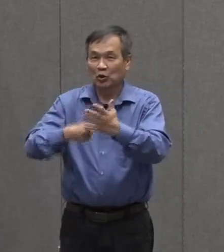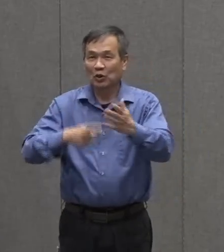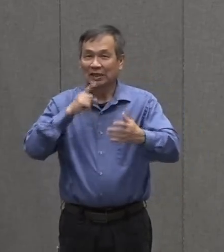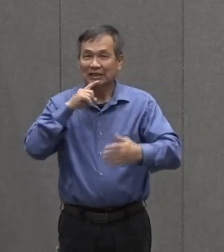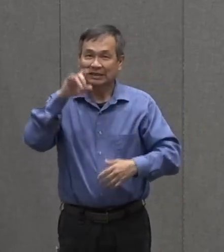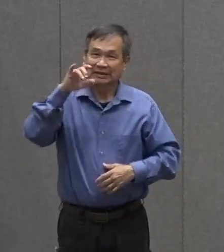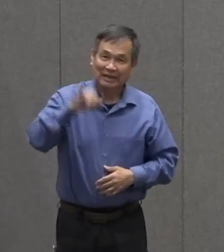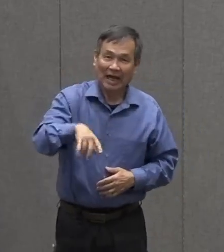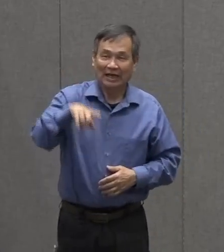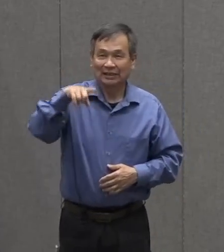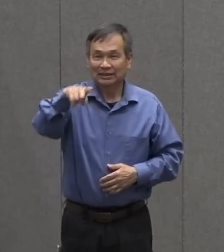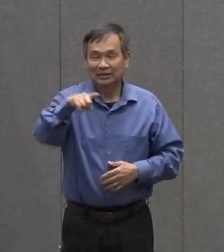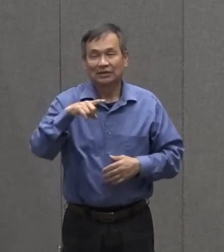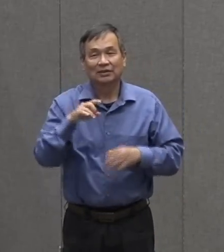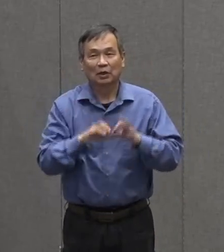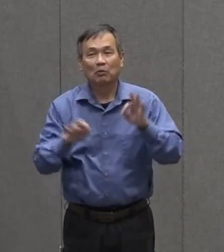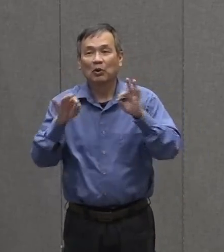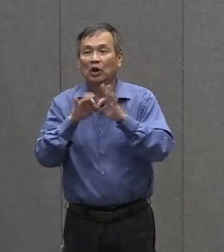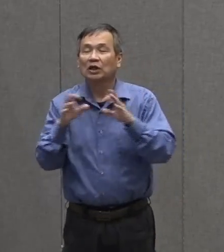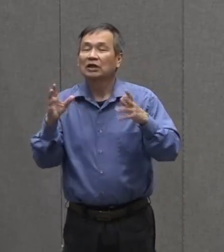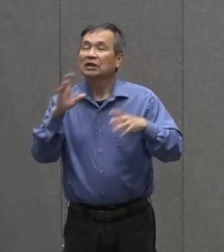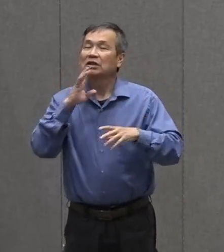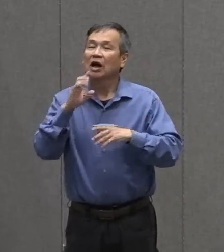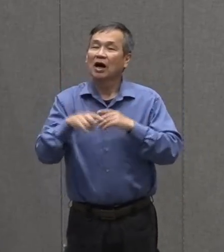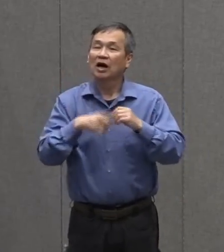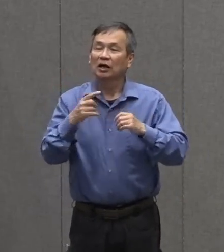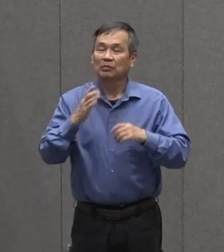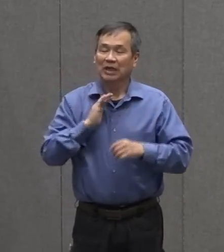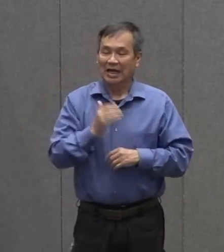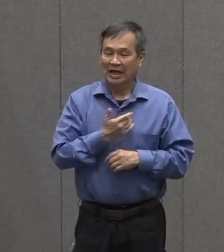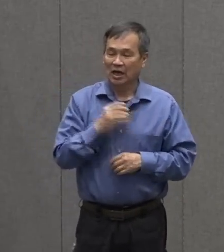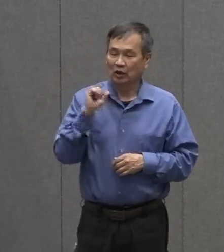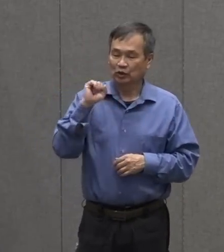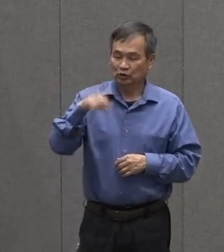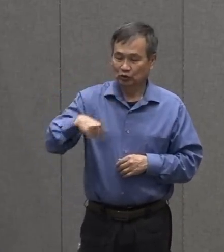what that is. So let's talk about our square numbers that Mrs. Sears